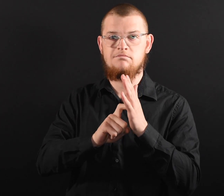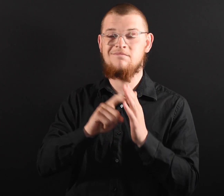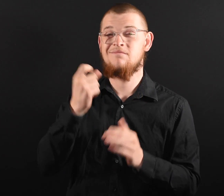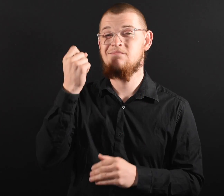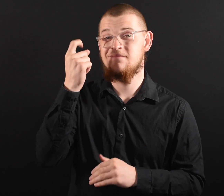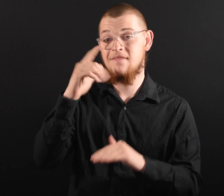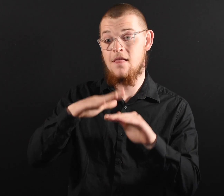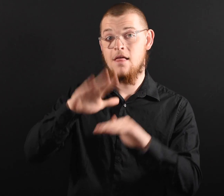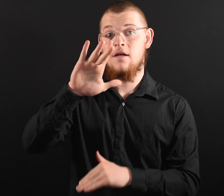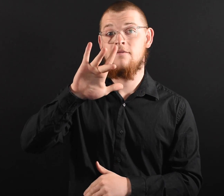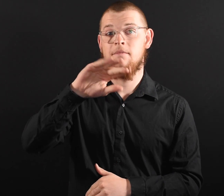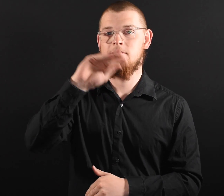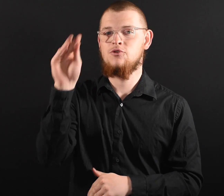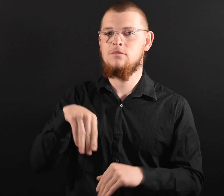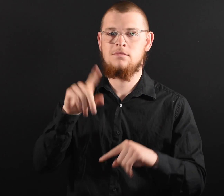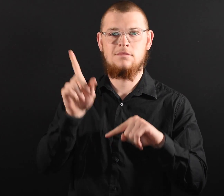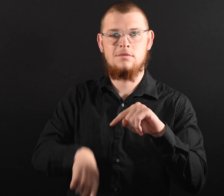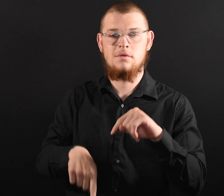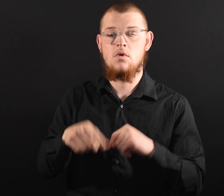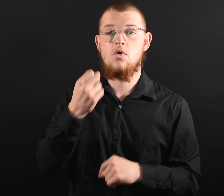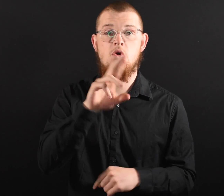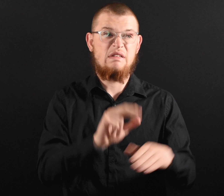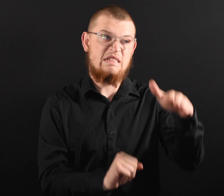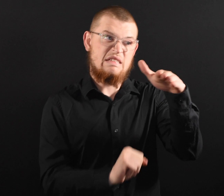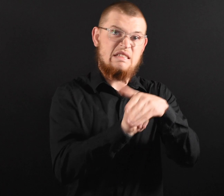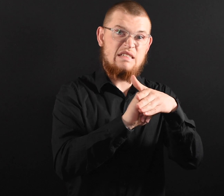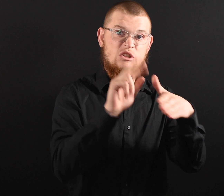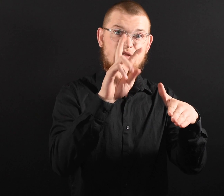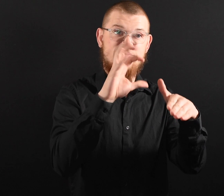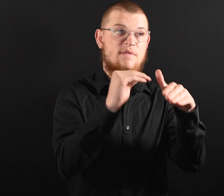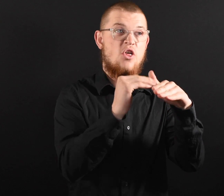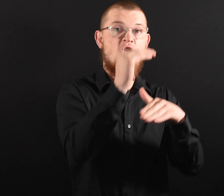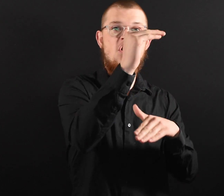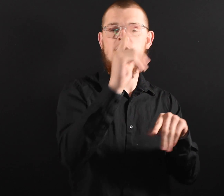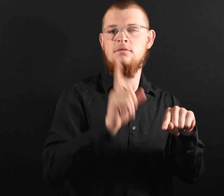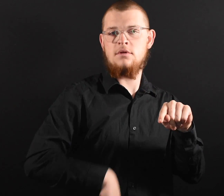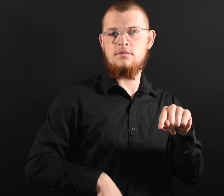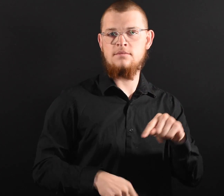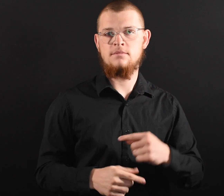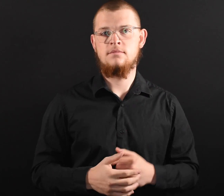occupant capacity as established by state or local authorities in accordance with applicable codes